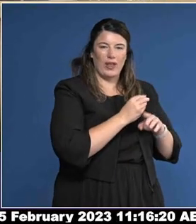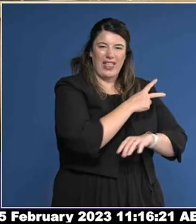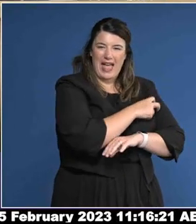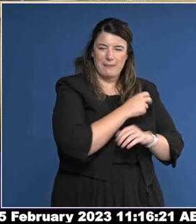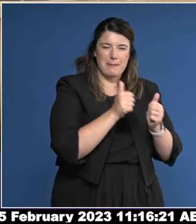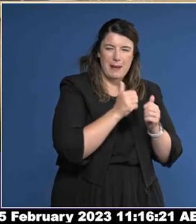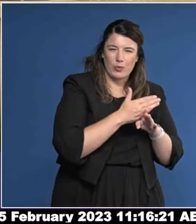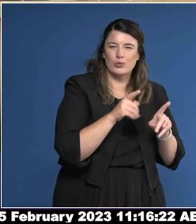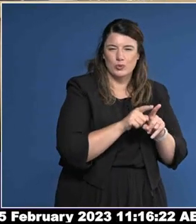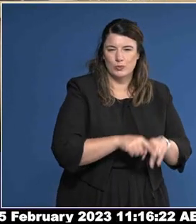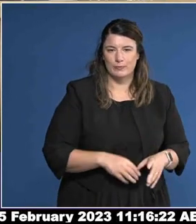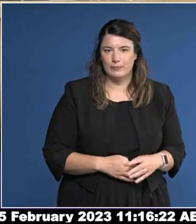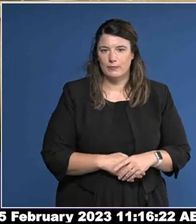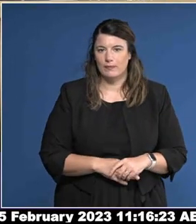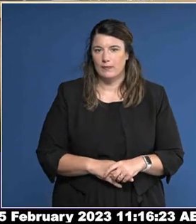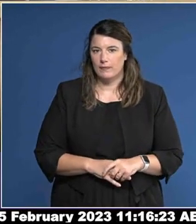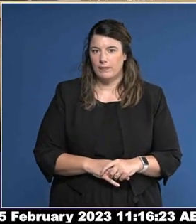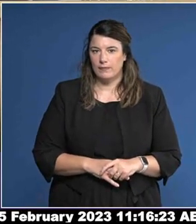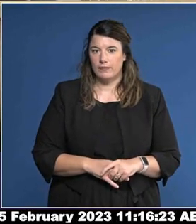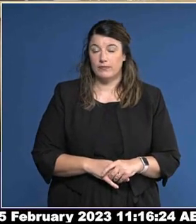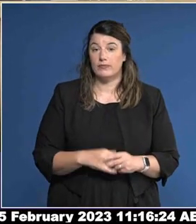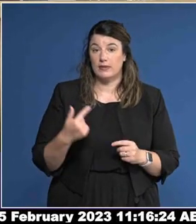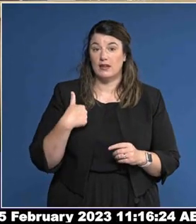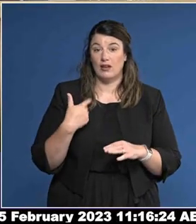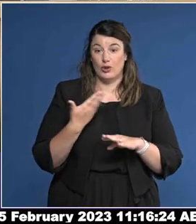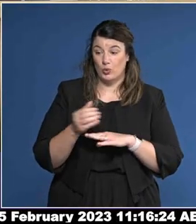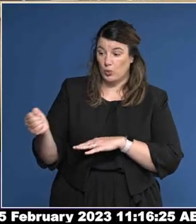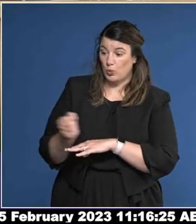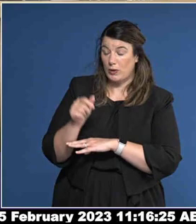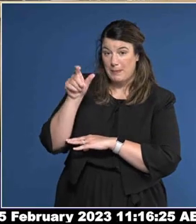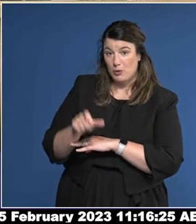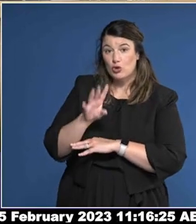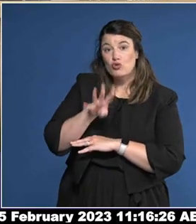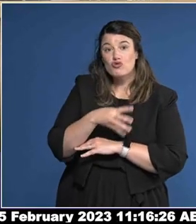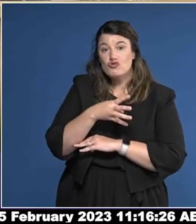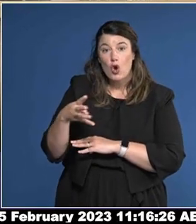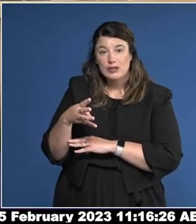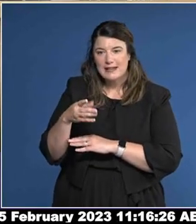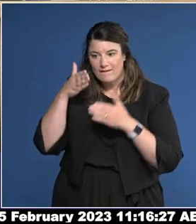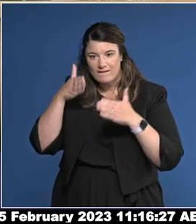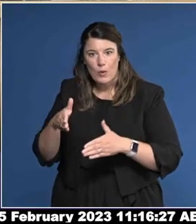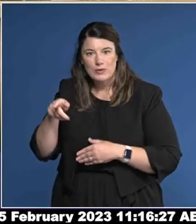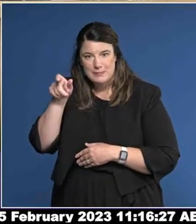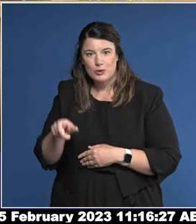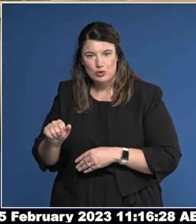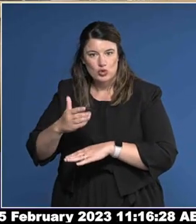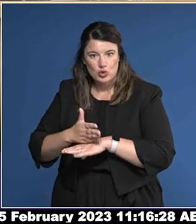We have just incorporated a roster clerk to assist with some of the rostering, either in our SIL houses and our day services.